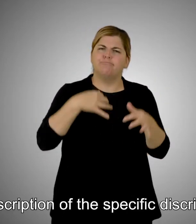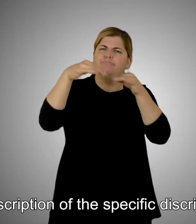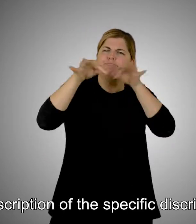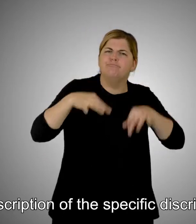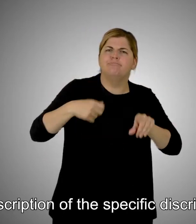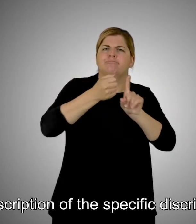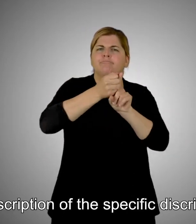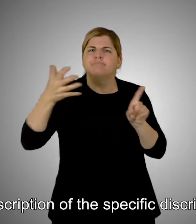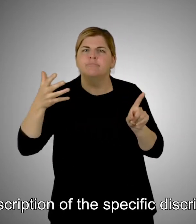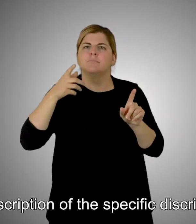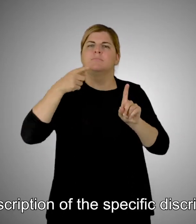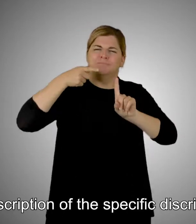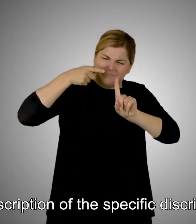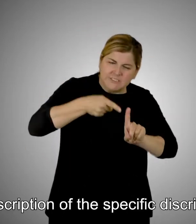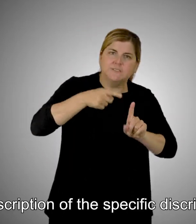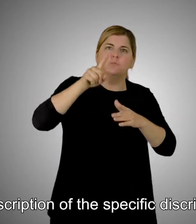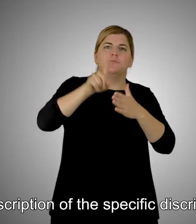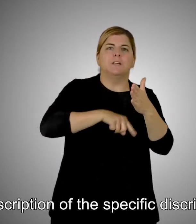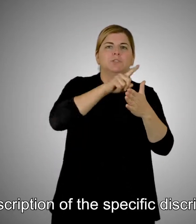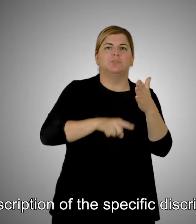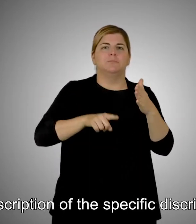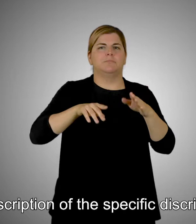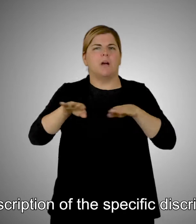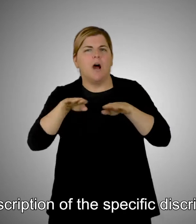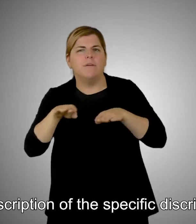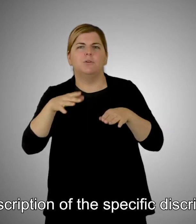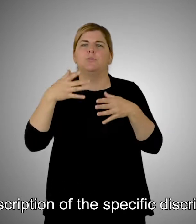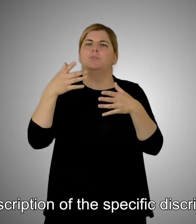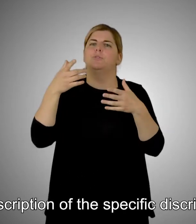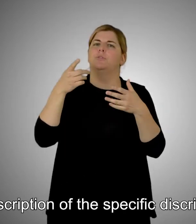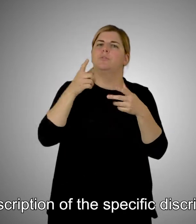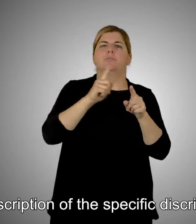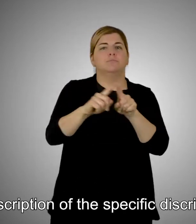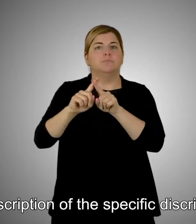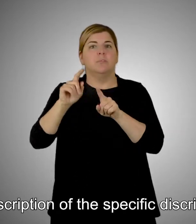A description of the specific discriminatory act